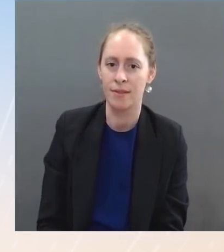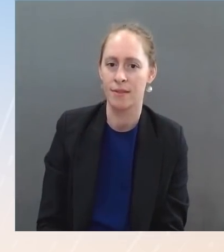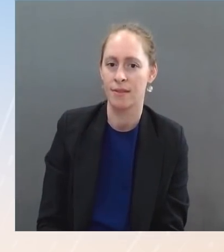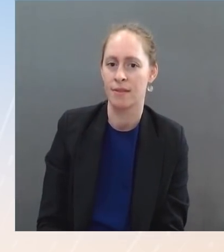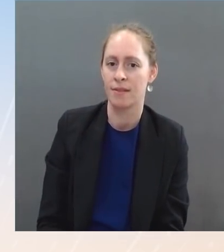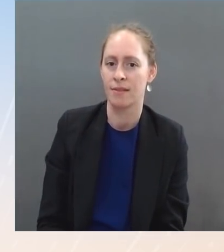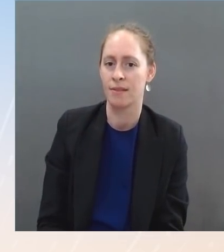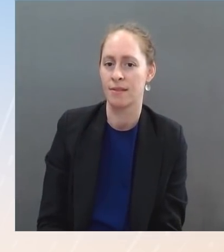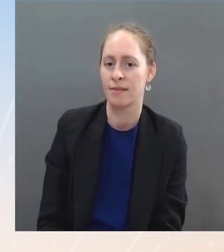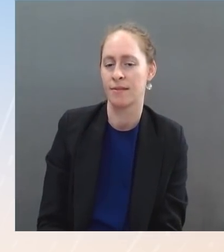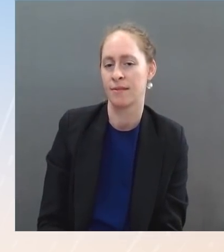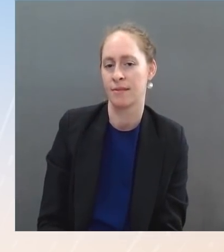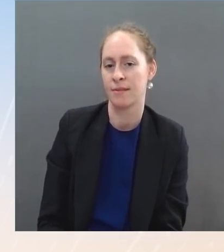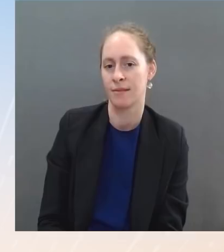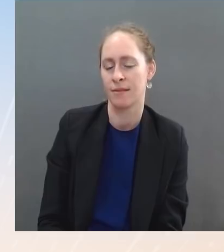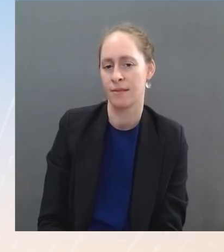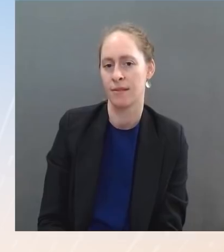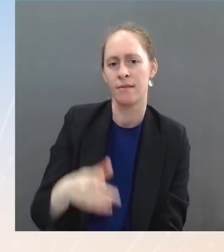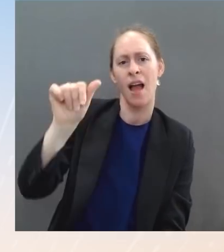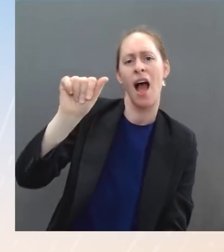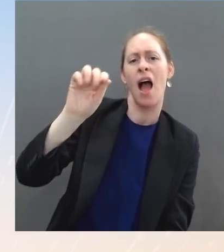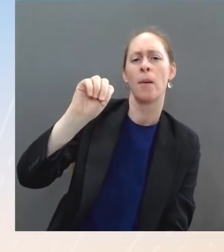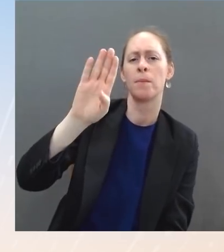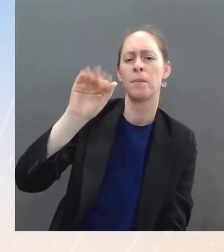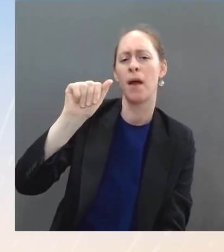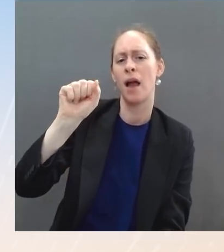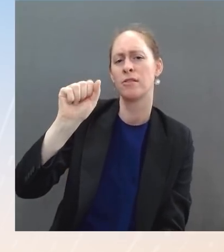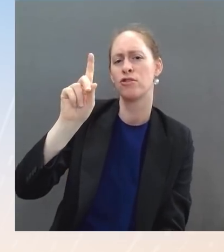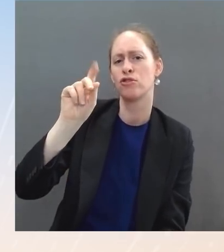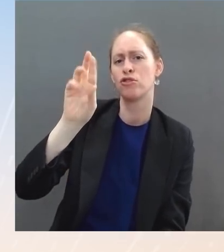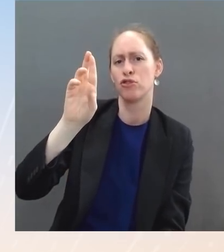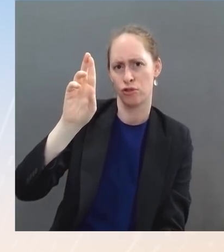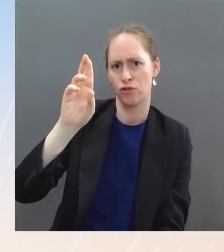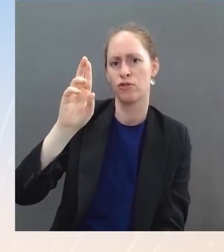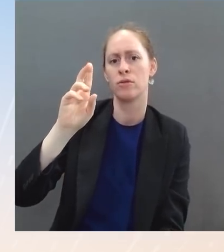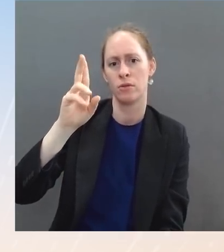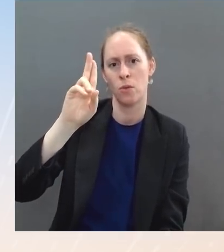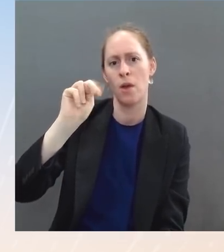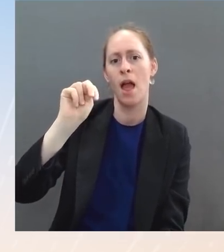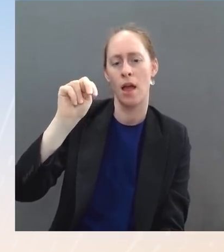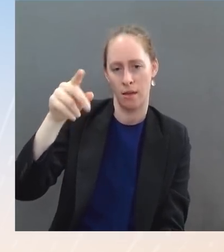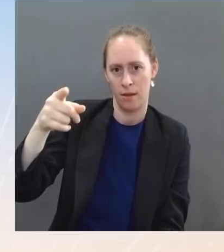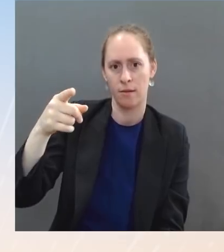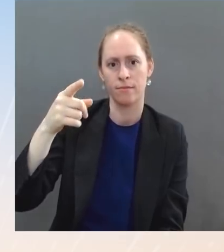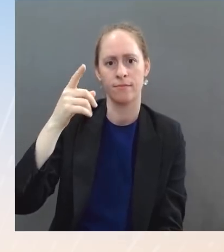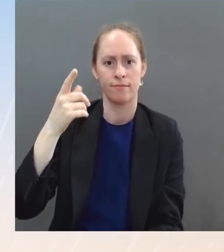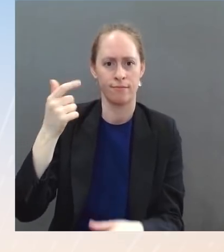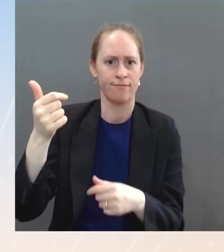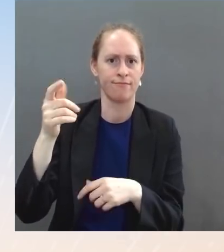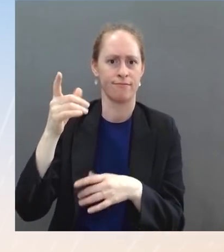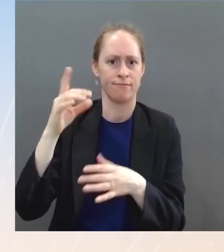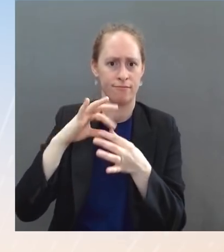and seek Russia's suspension from Human Rights Council. Ms. Psaki: Yeah. The Press: Is that at the direction of the President? Ms. Psaki: Yes. The President does not believe --